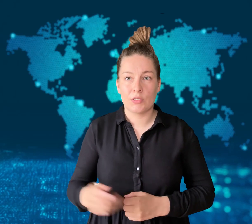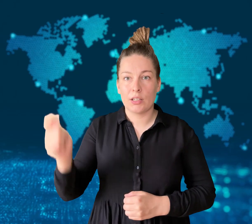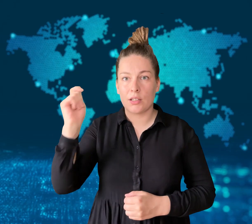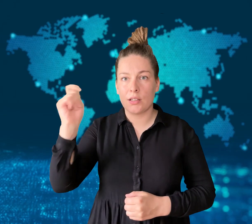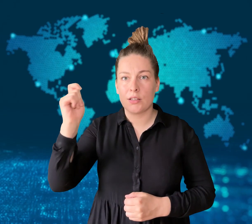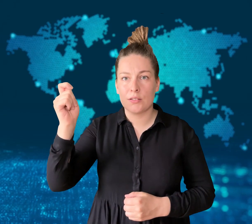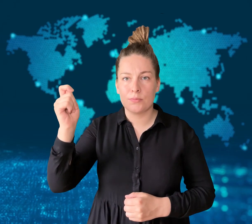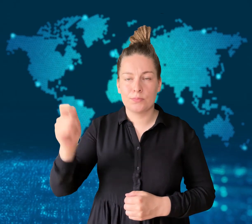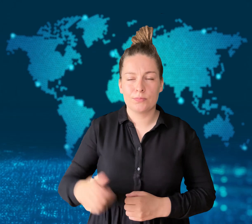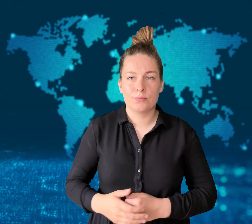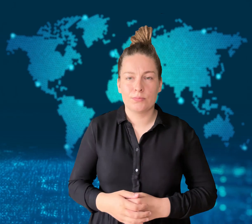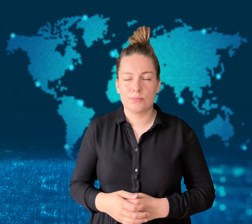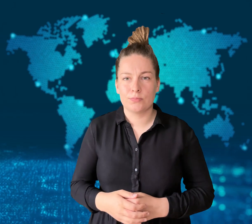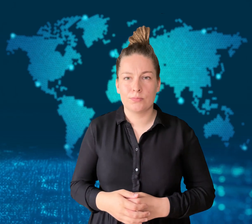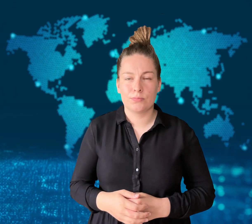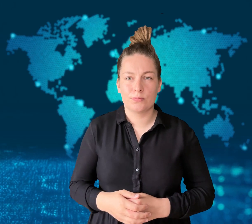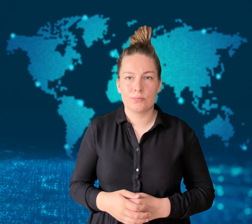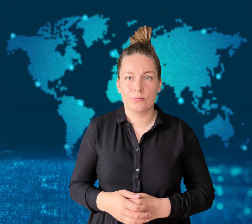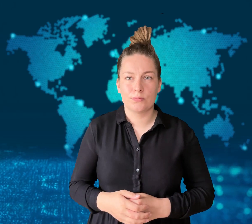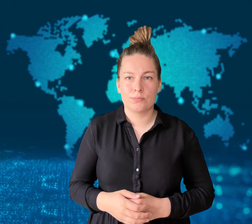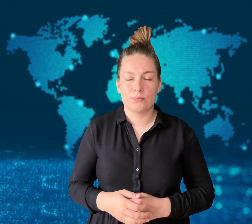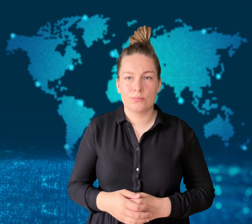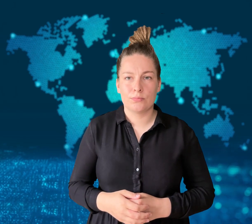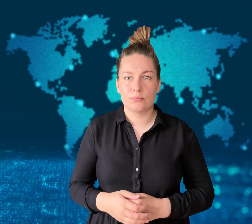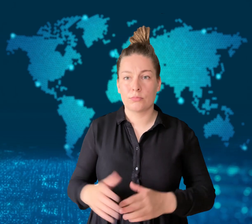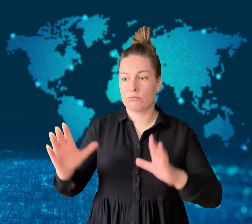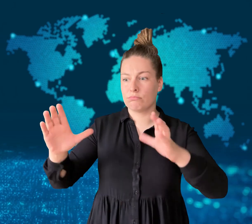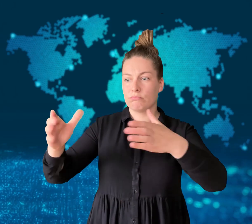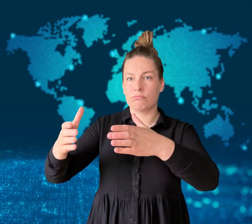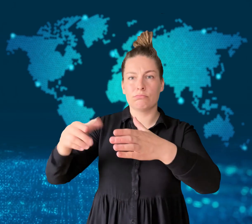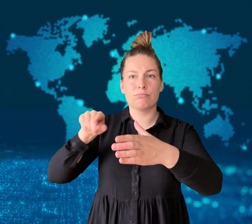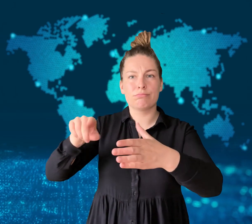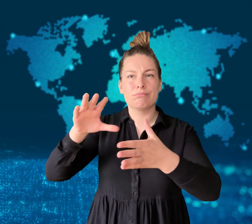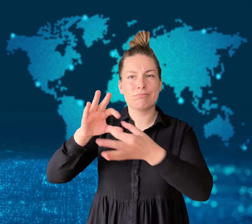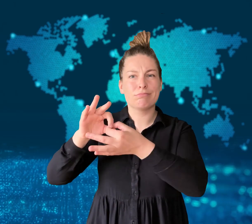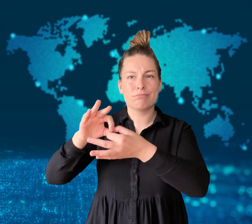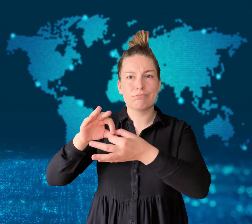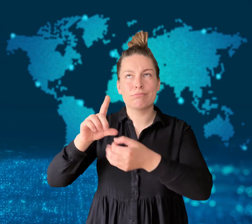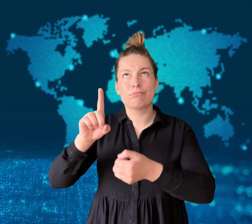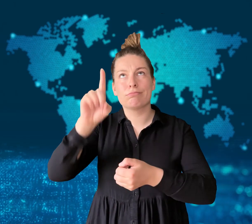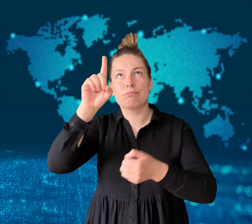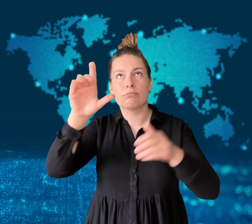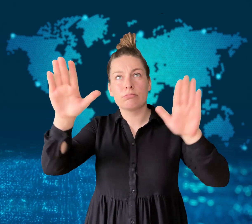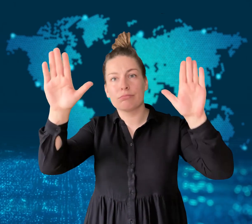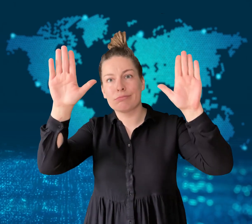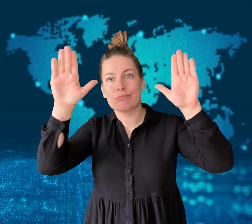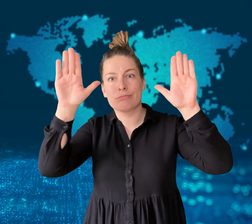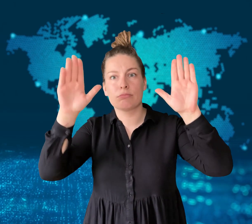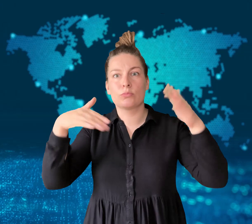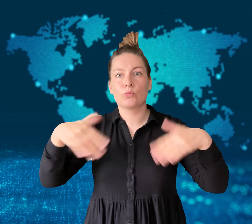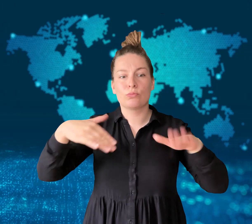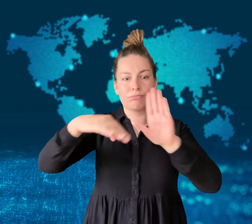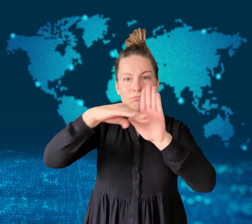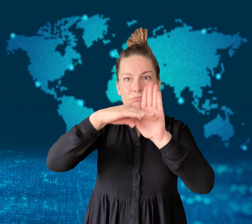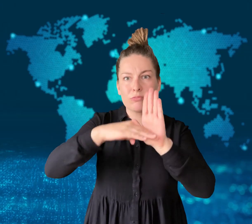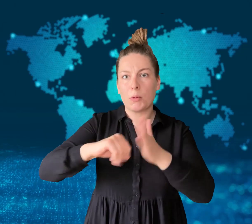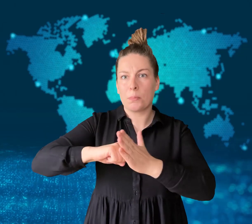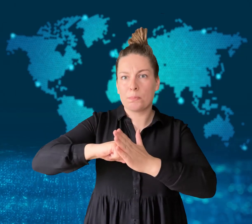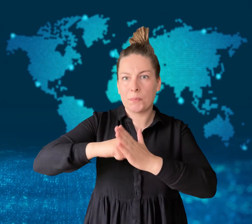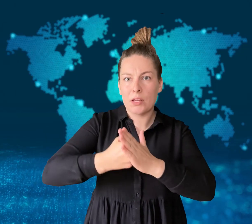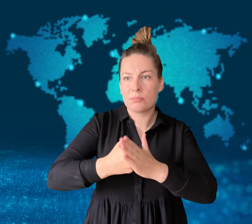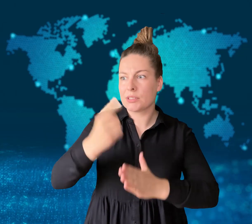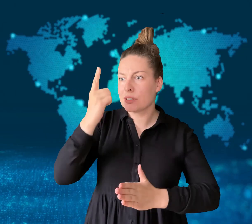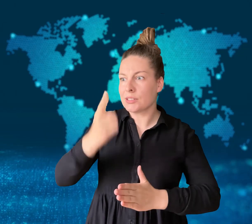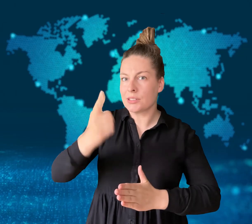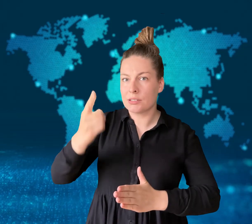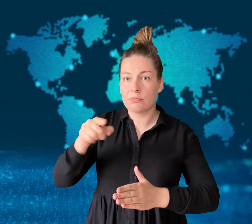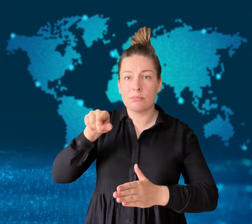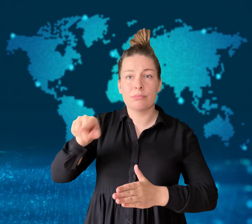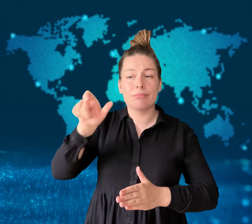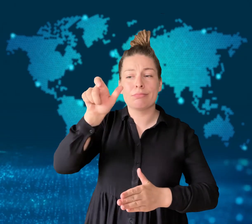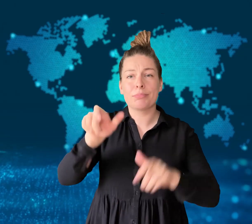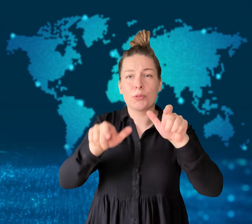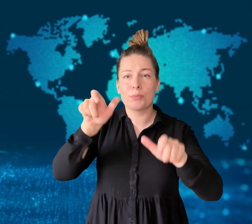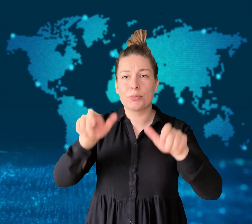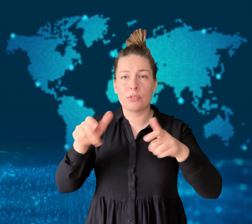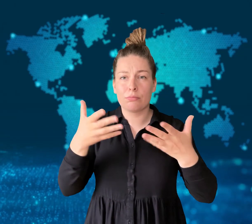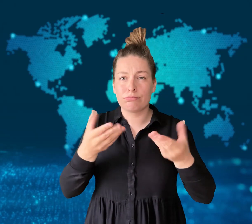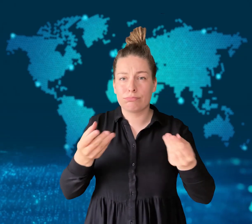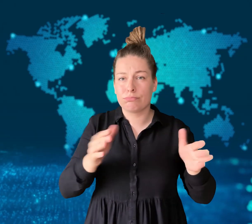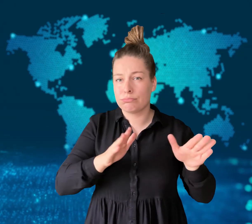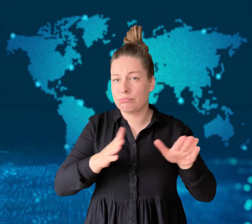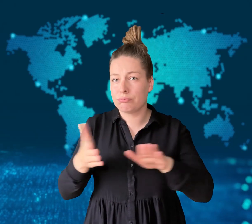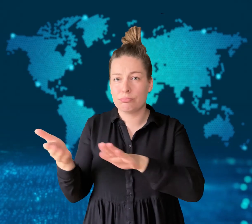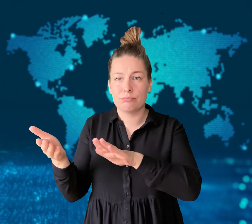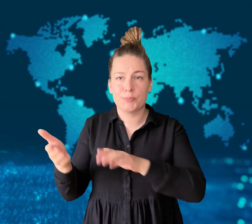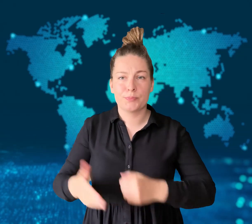Hundreds deaths in cult